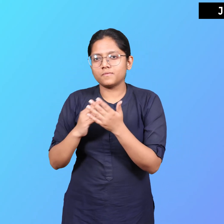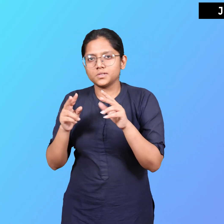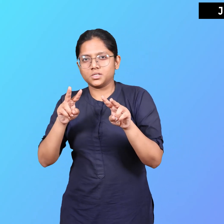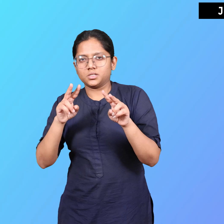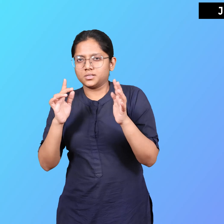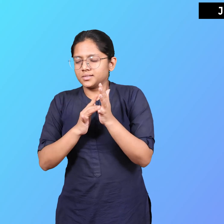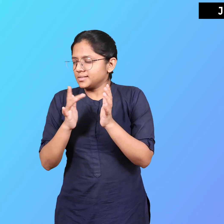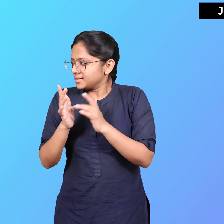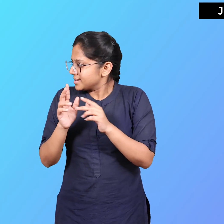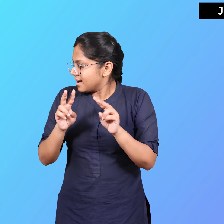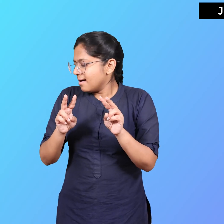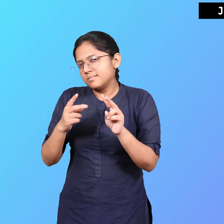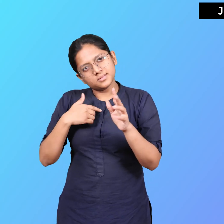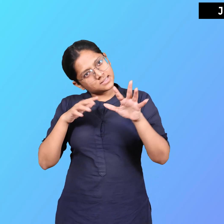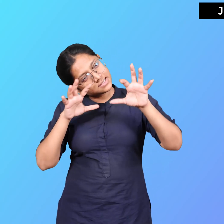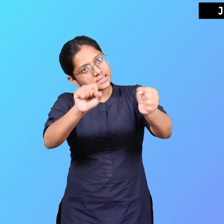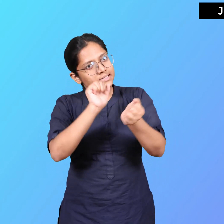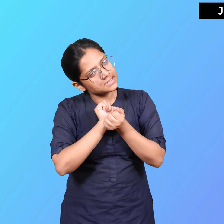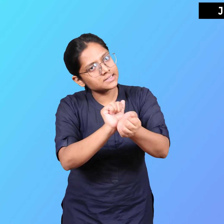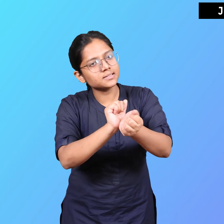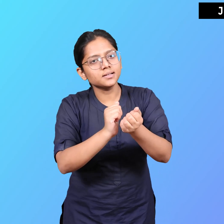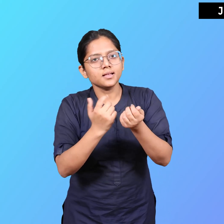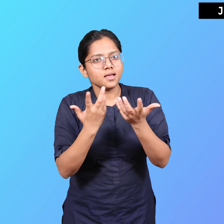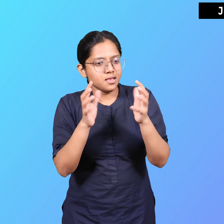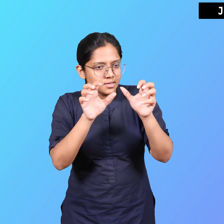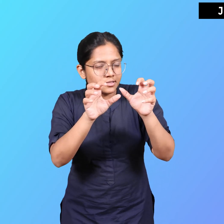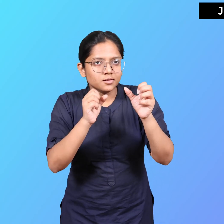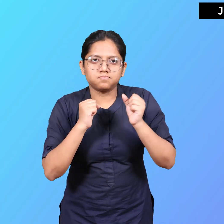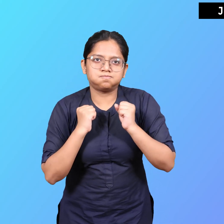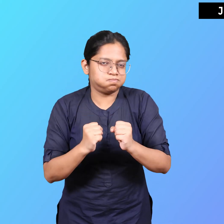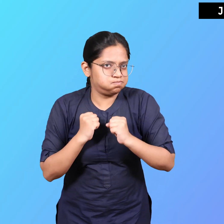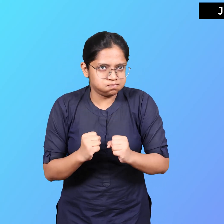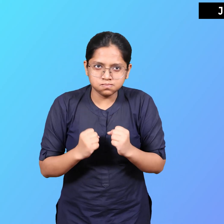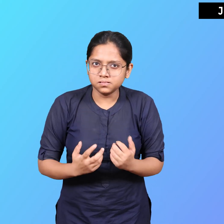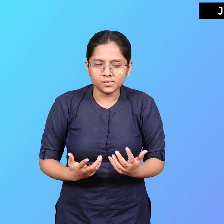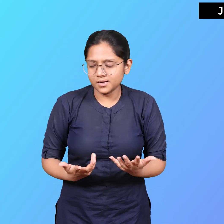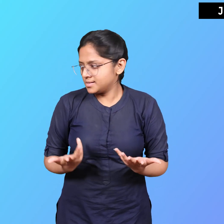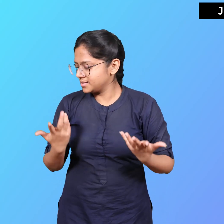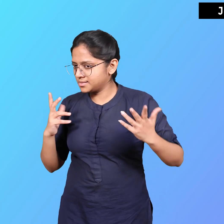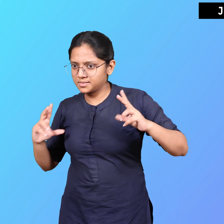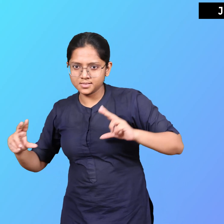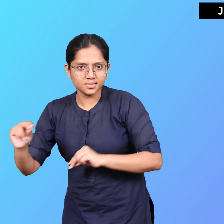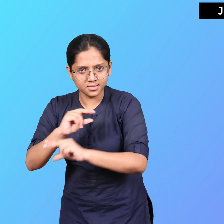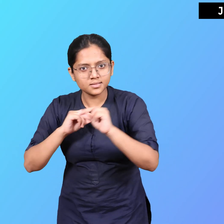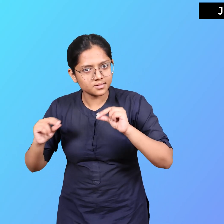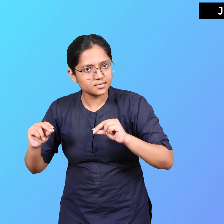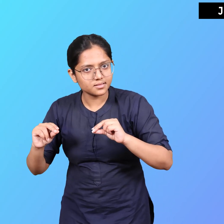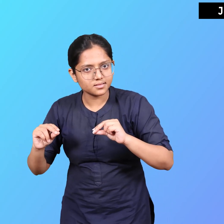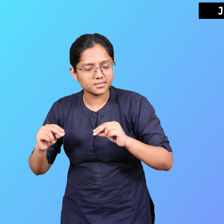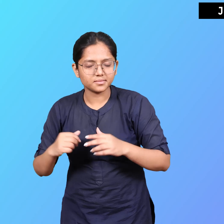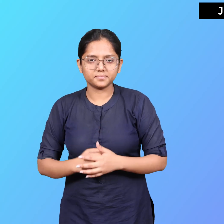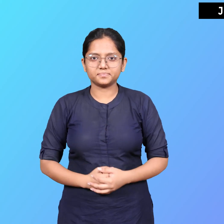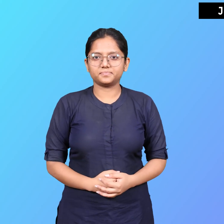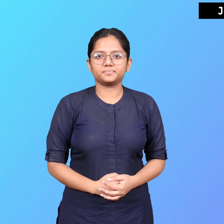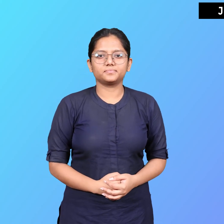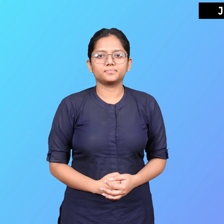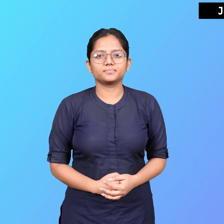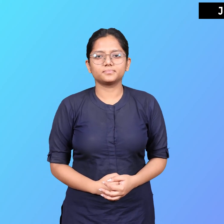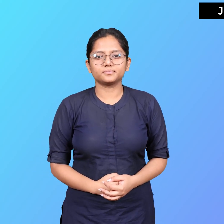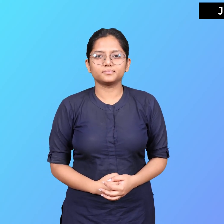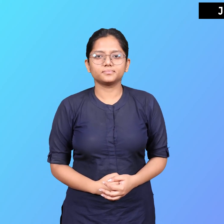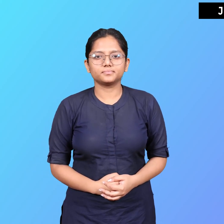Some of the people wanted to arrest him. But no one tried to do it.